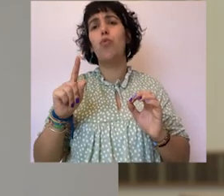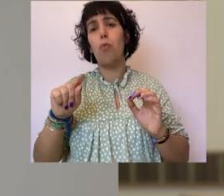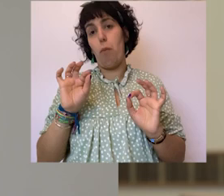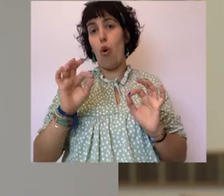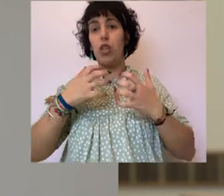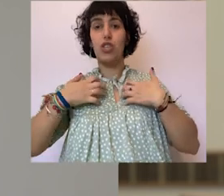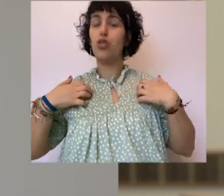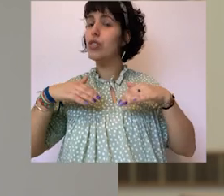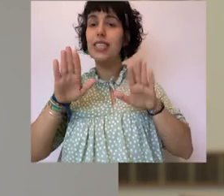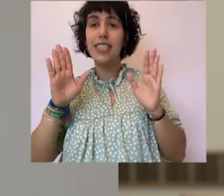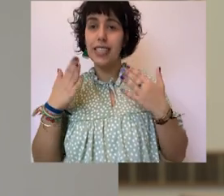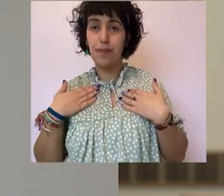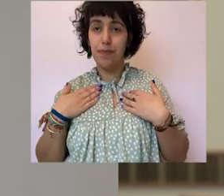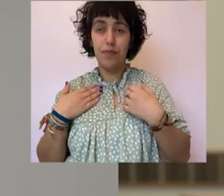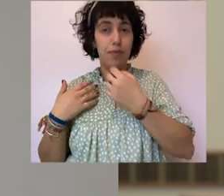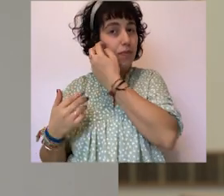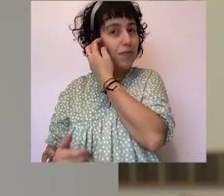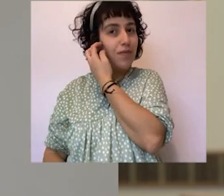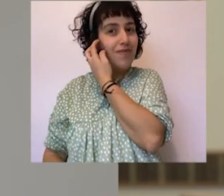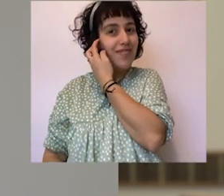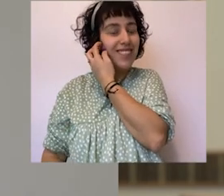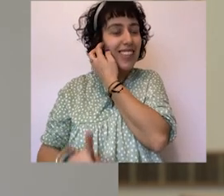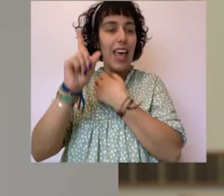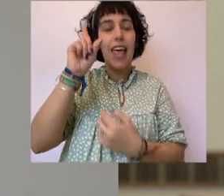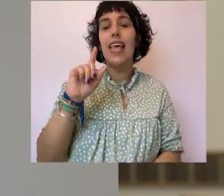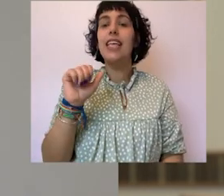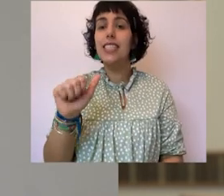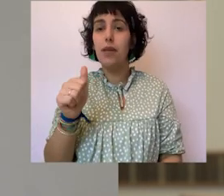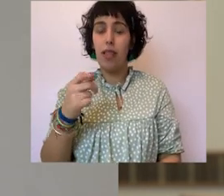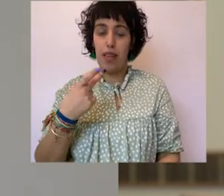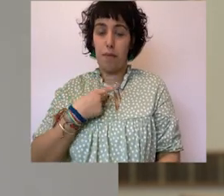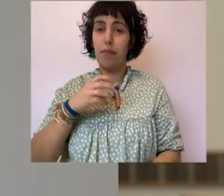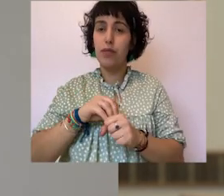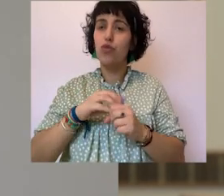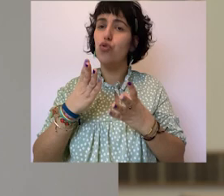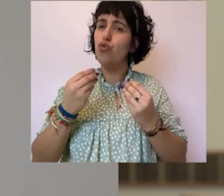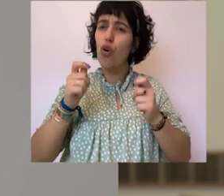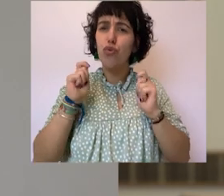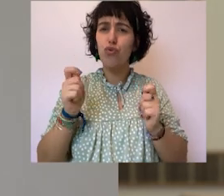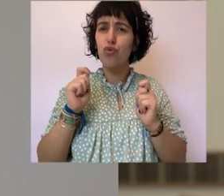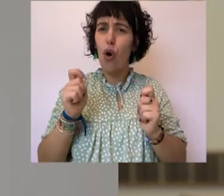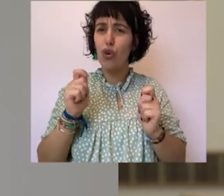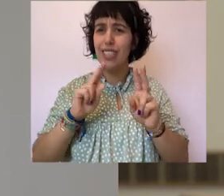Of course, I am a "woman" looking person after all, walking around with hairy legs. Well, after a while that man to me, to my legs